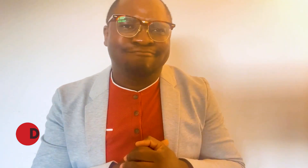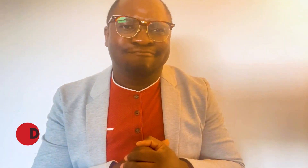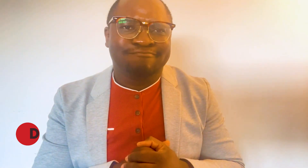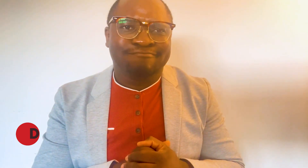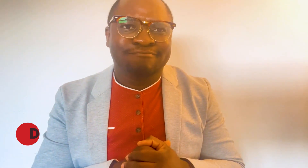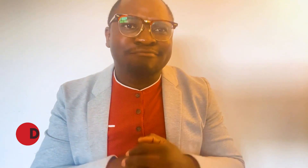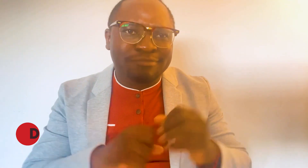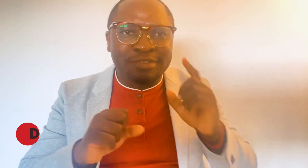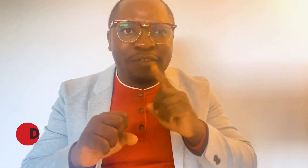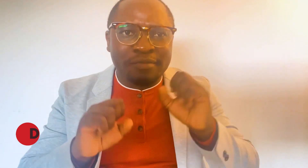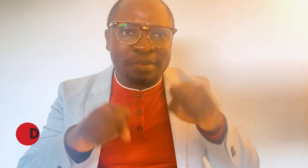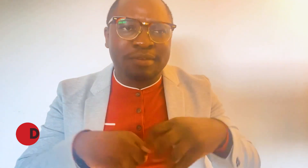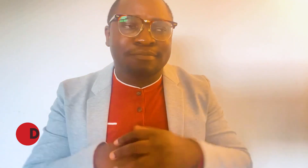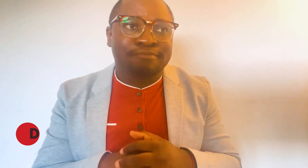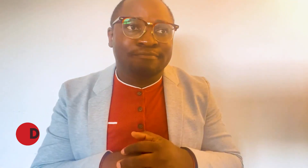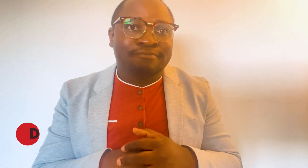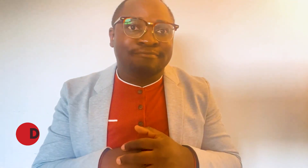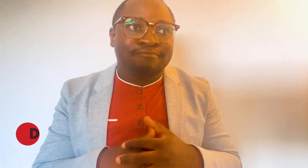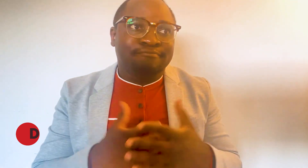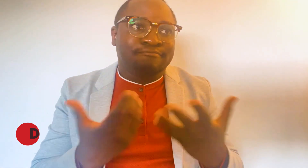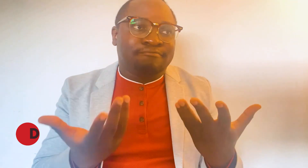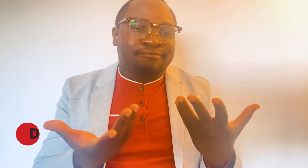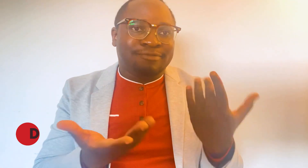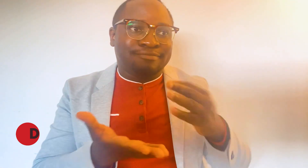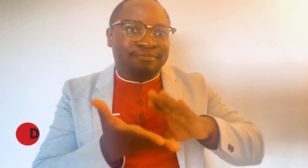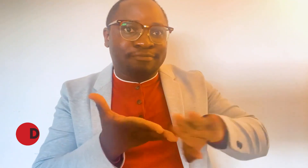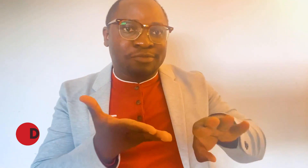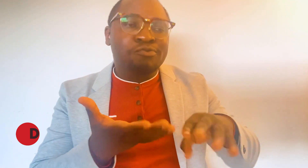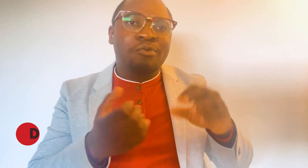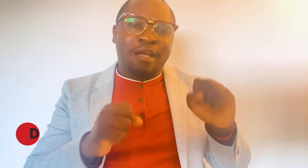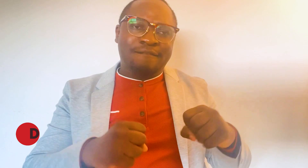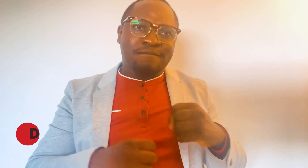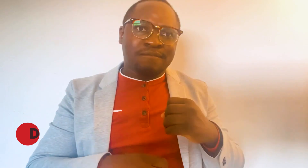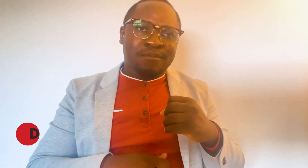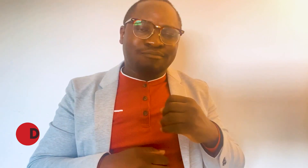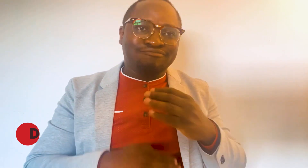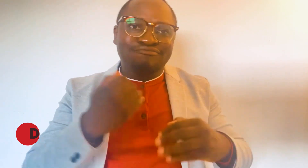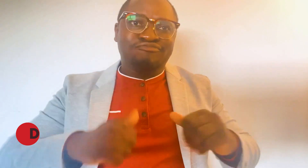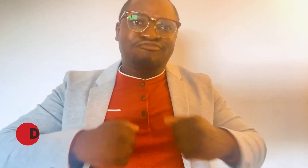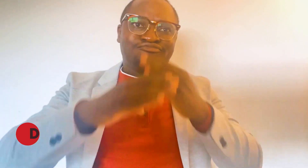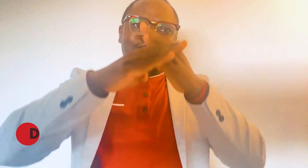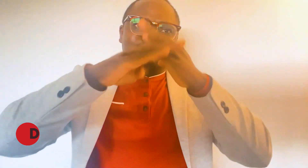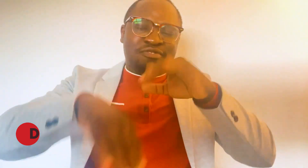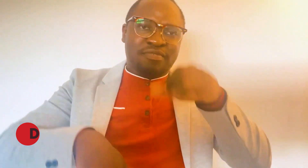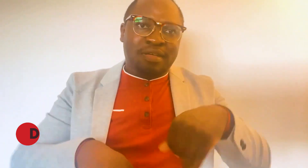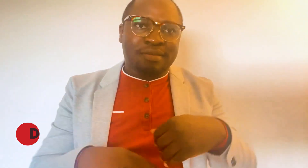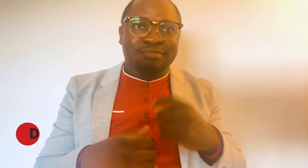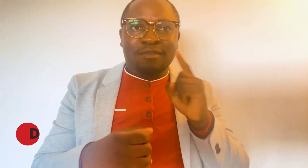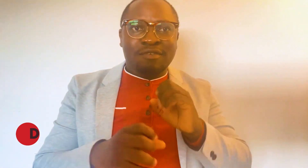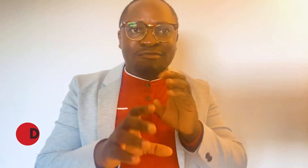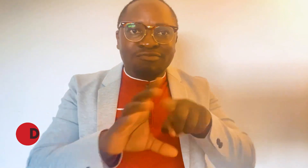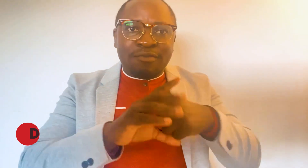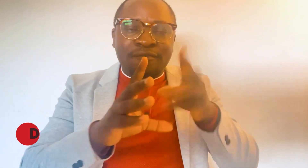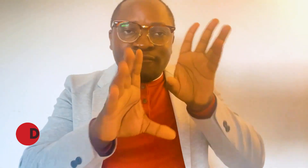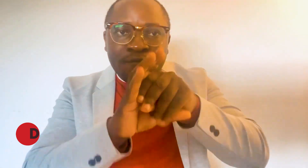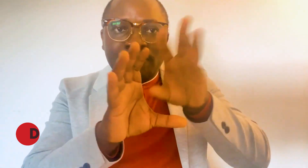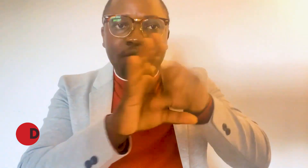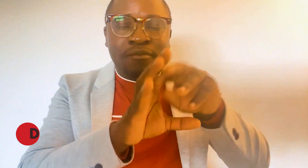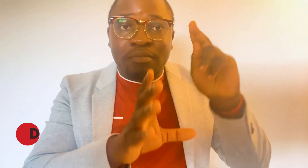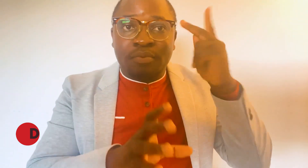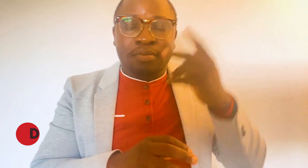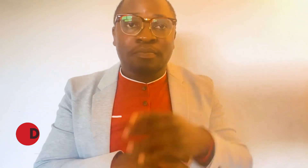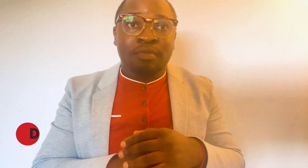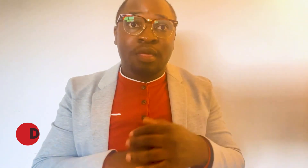No. We can. We have to break down barriers so Deaf people can actively get involved.